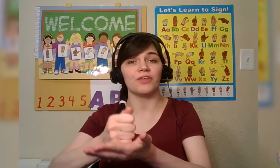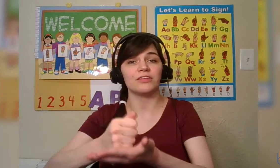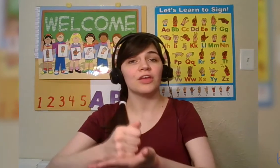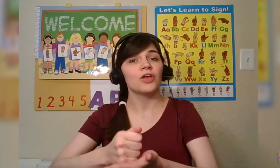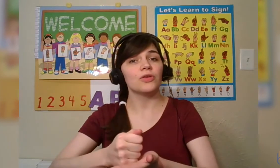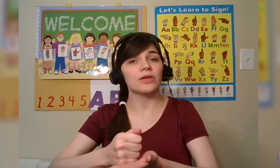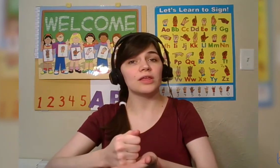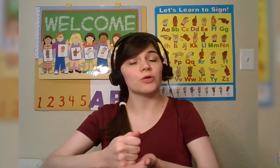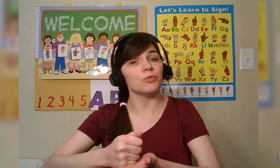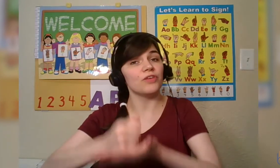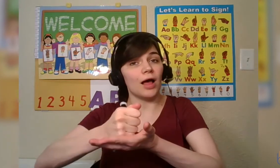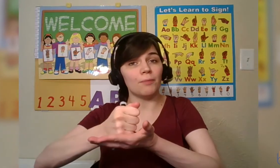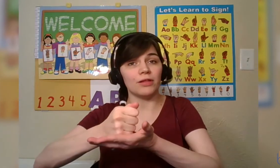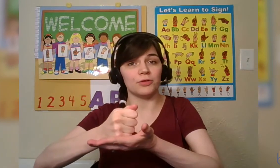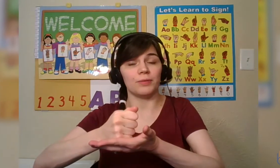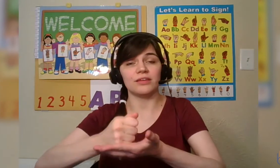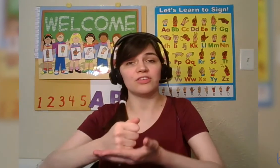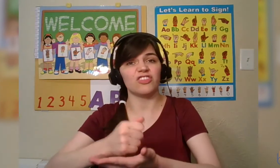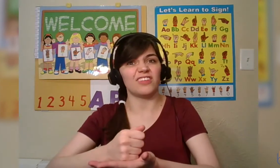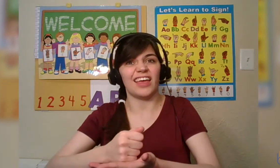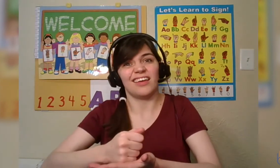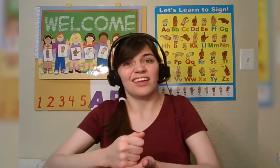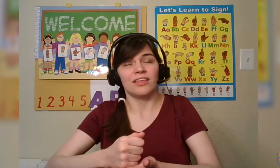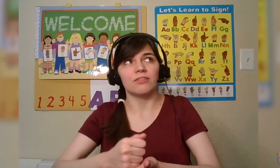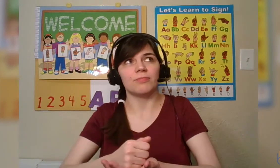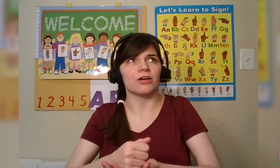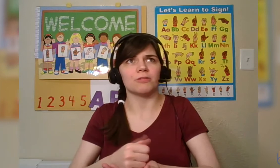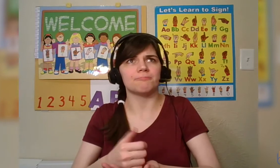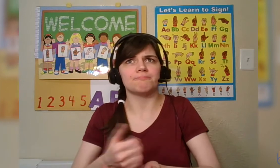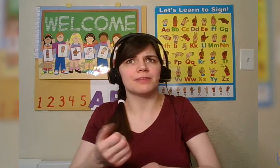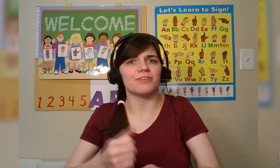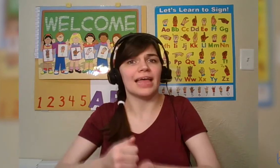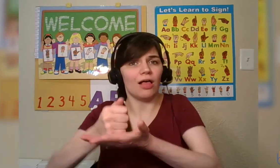it. You can either move it up a little bit to just say, "They're giving help."